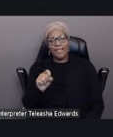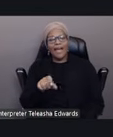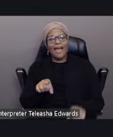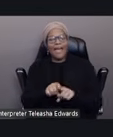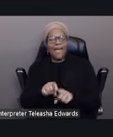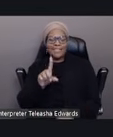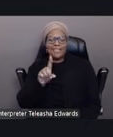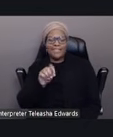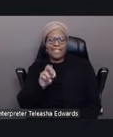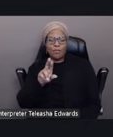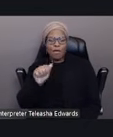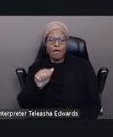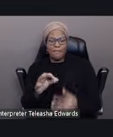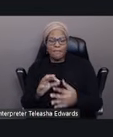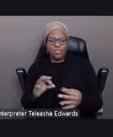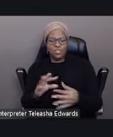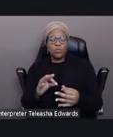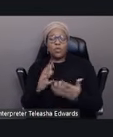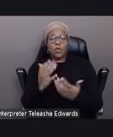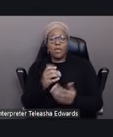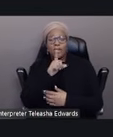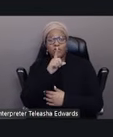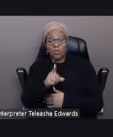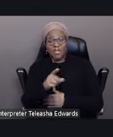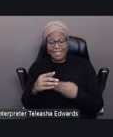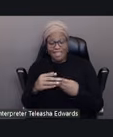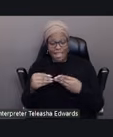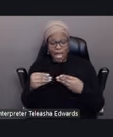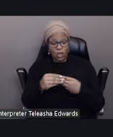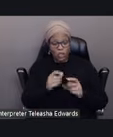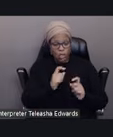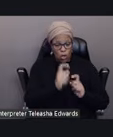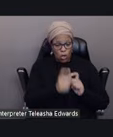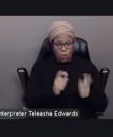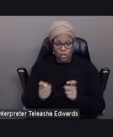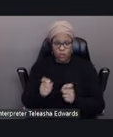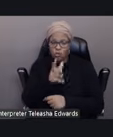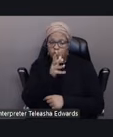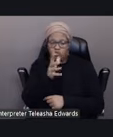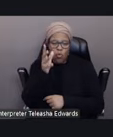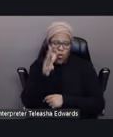these dollars are going to rural communities and we believe that the hub networks and the